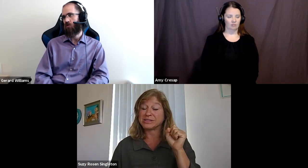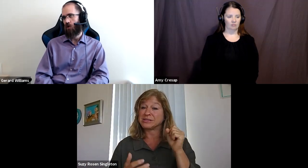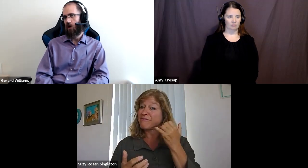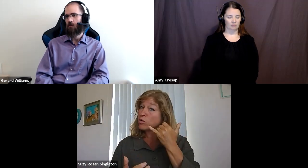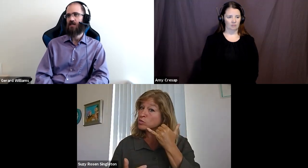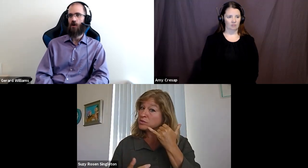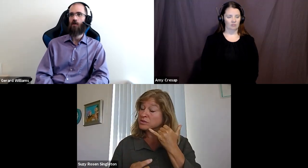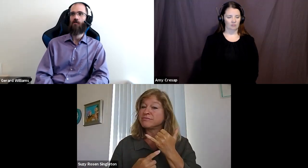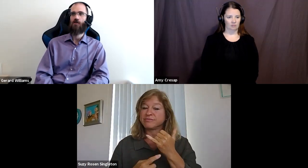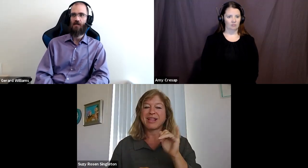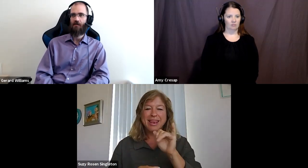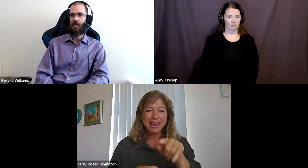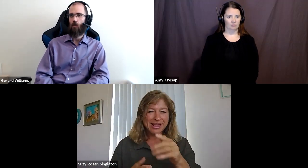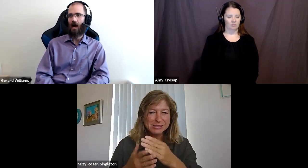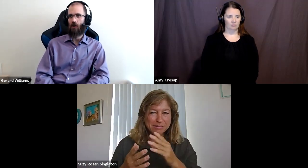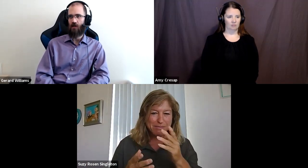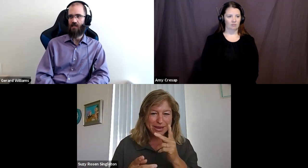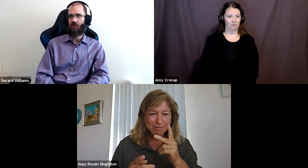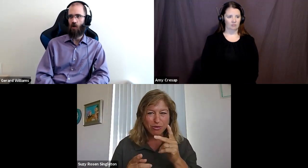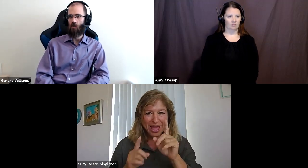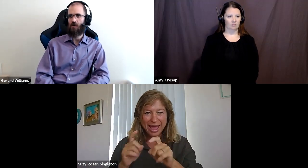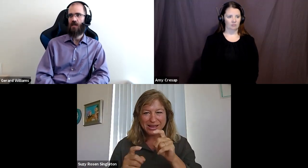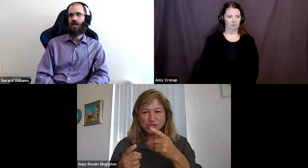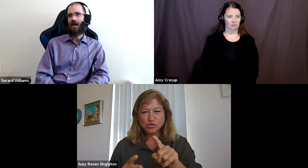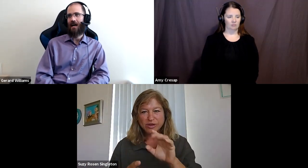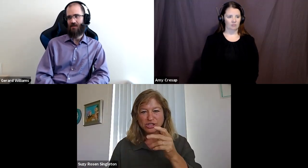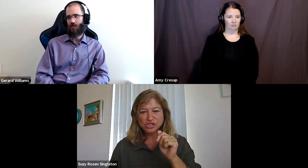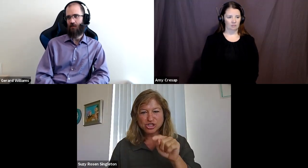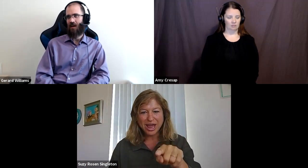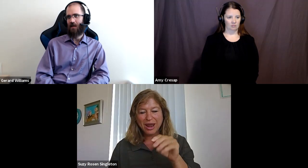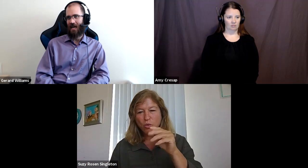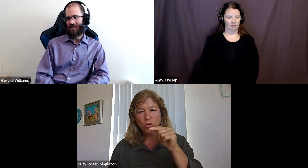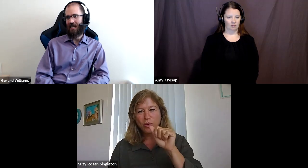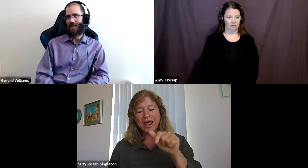requirements are for specifically wireless phones as some people have been asking in